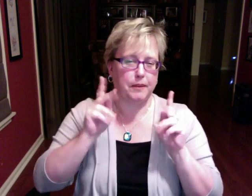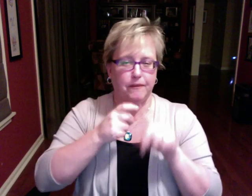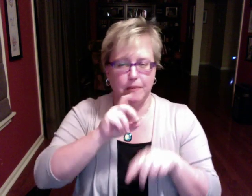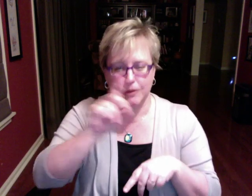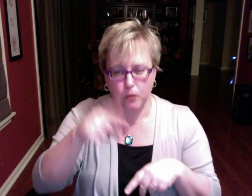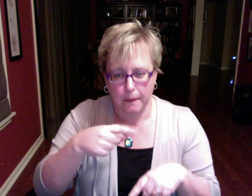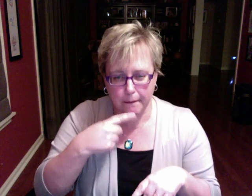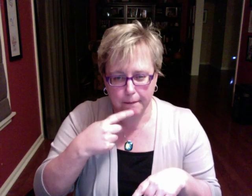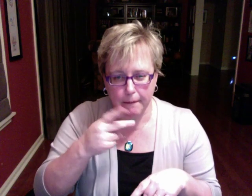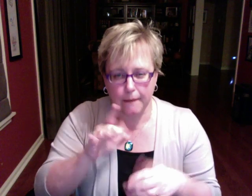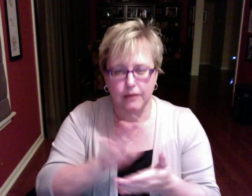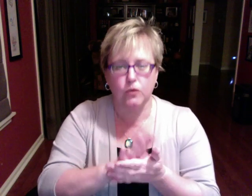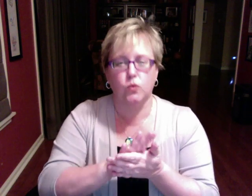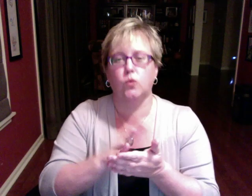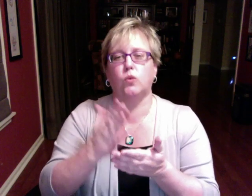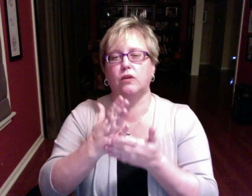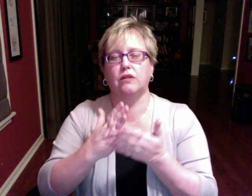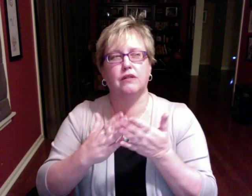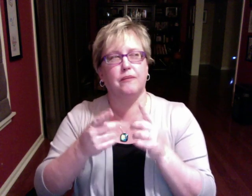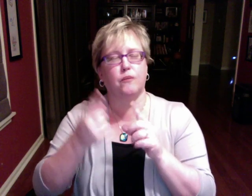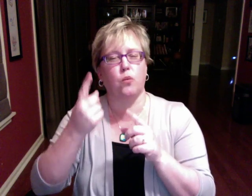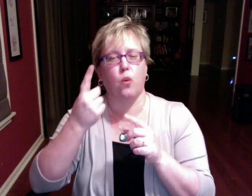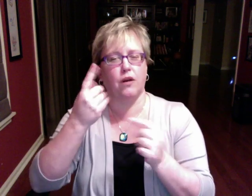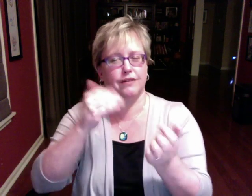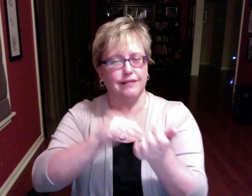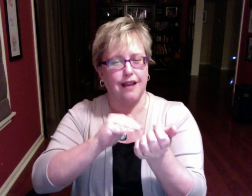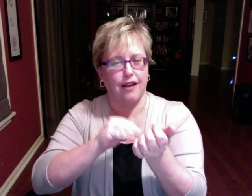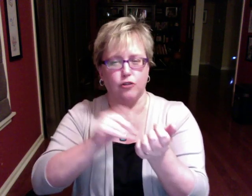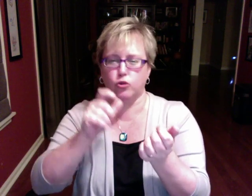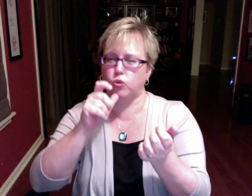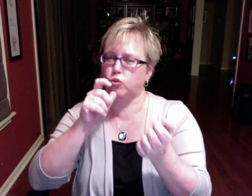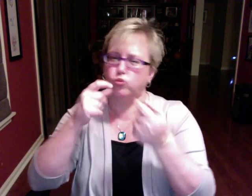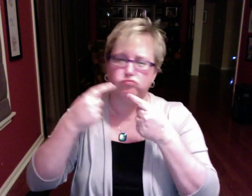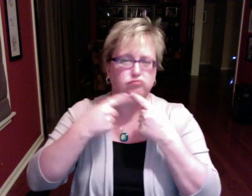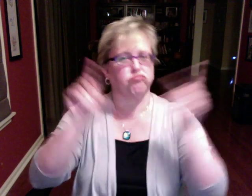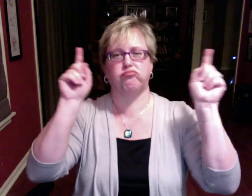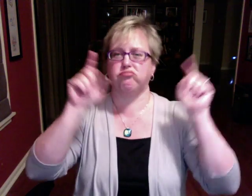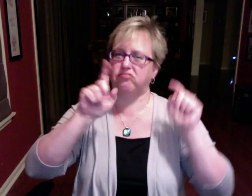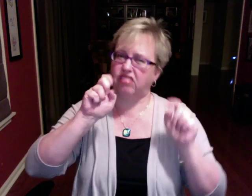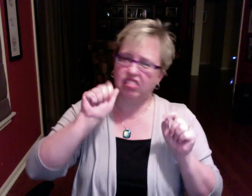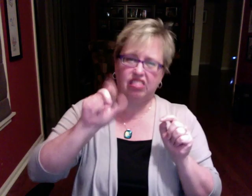Someone from Detroit Public Schools spoke. The doctor who discovered and made known the